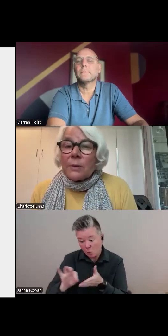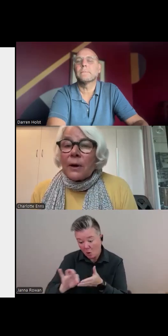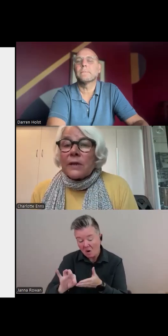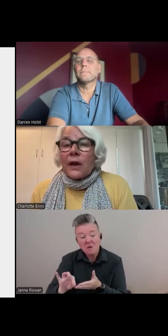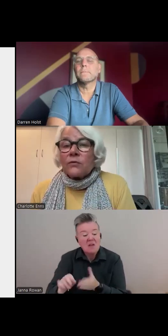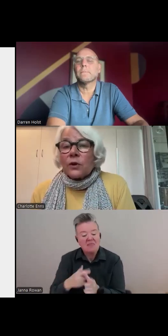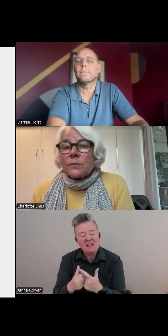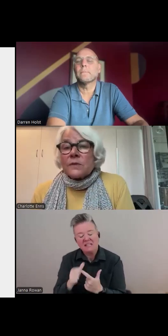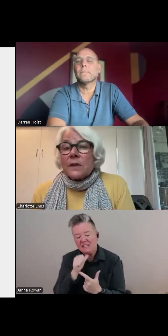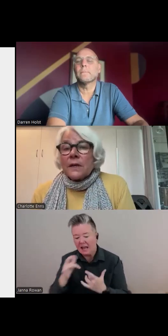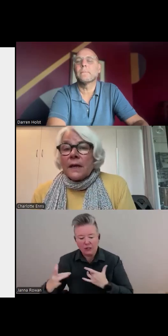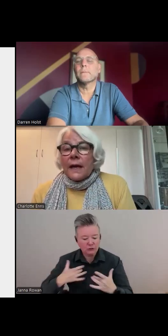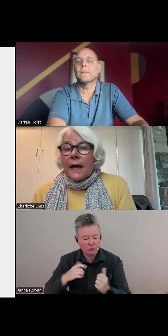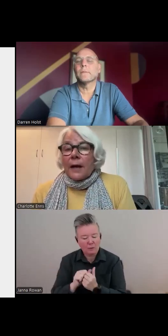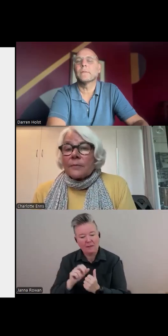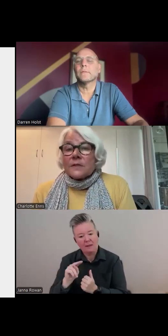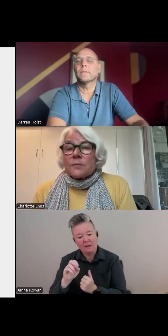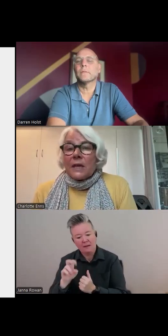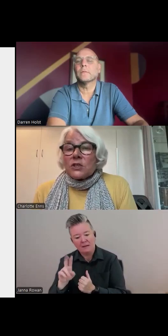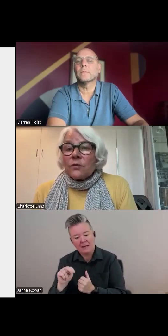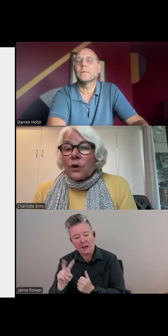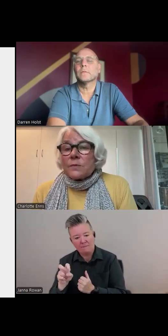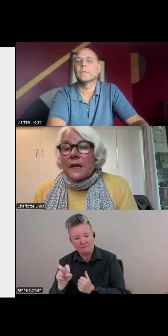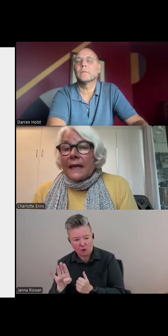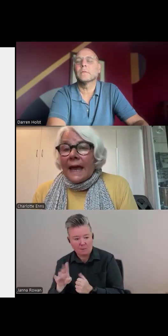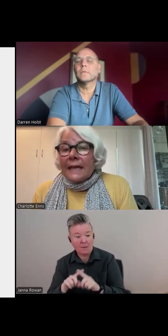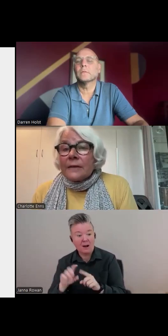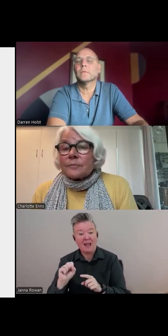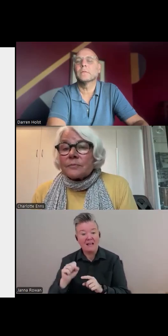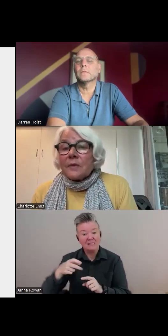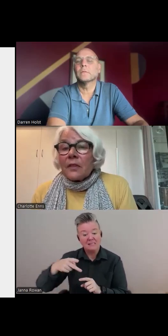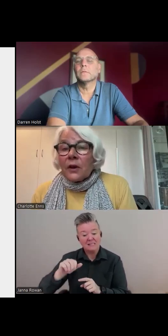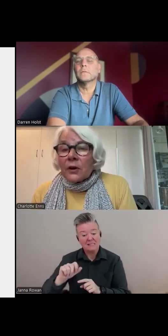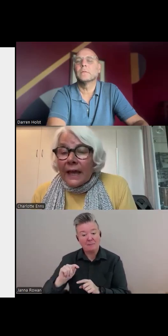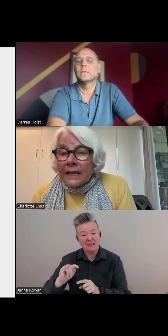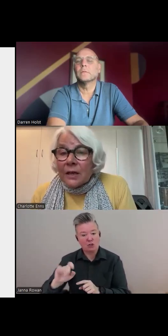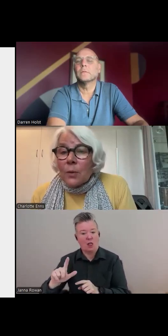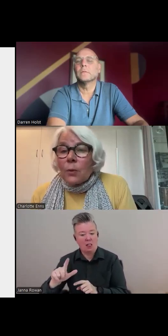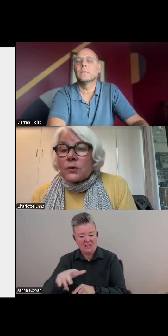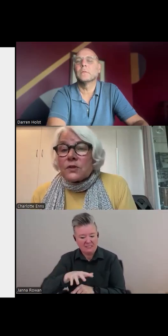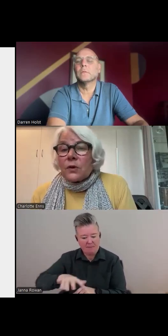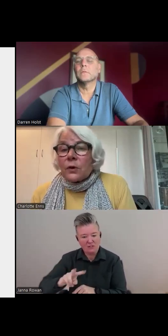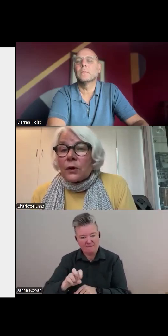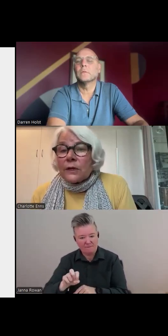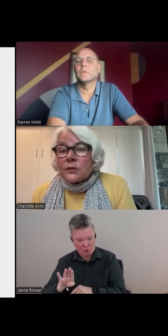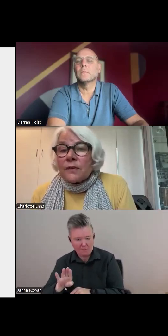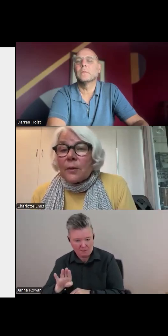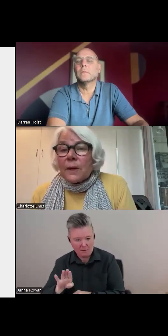then maybe you're not too worried about noun-verbs. Spatial verbs, again, they're getting most of